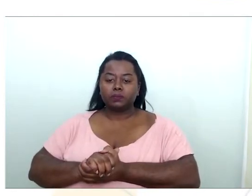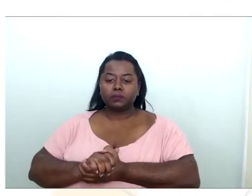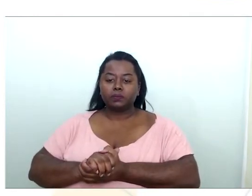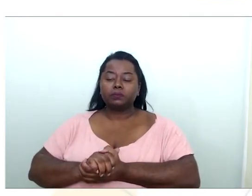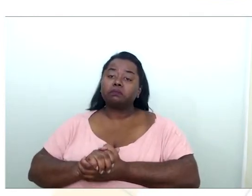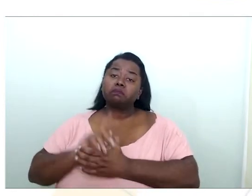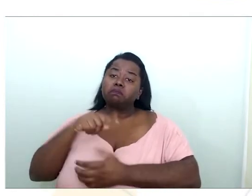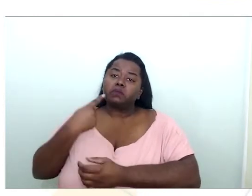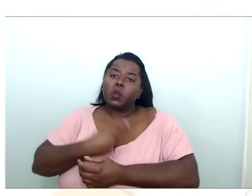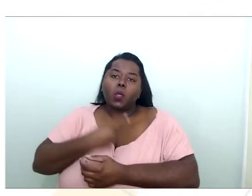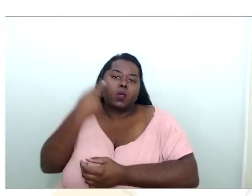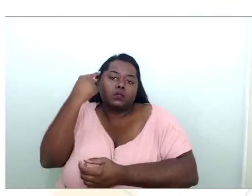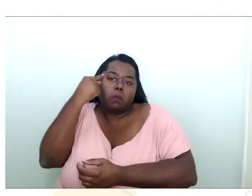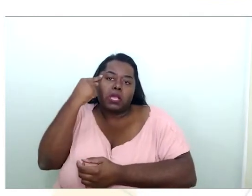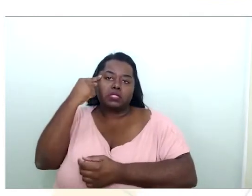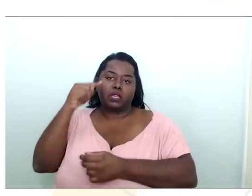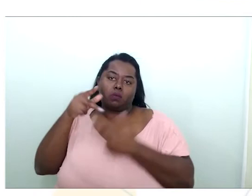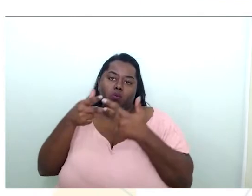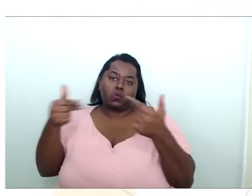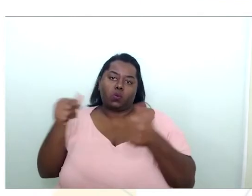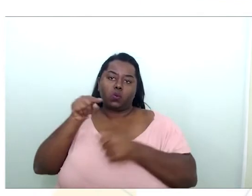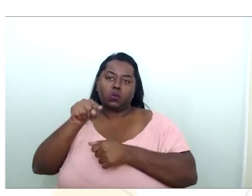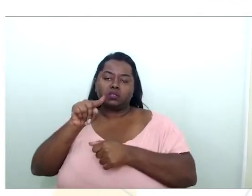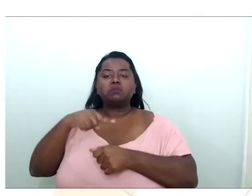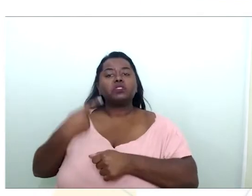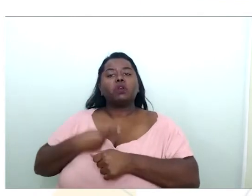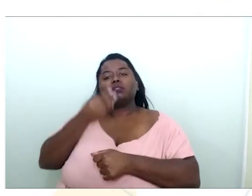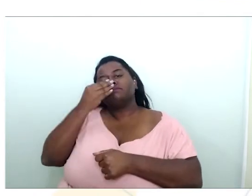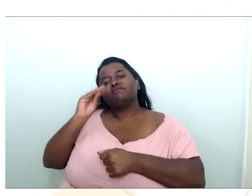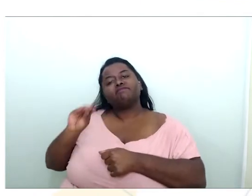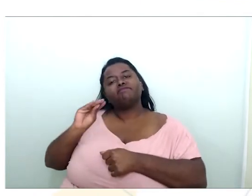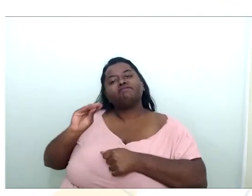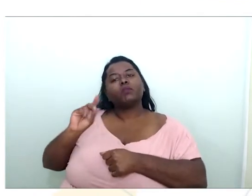we haven't thought through these things we have ignored what we know it's not